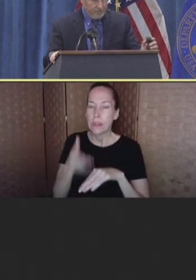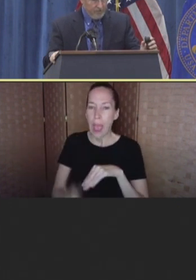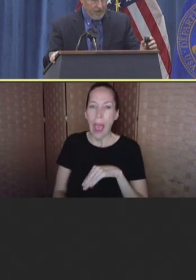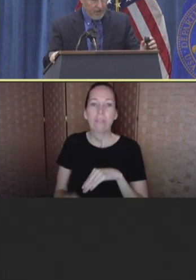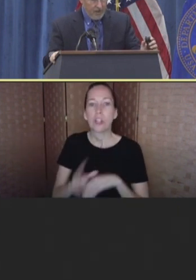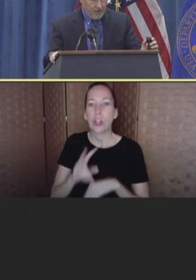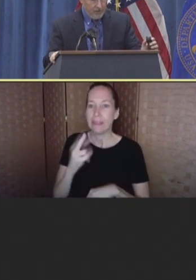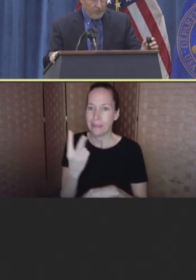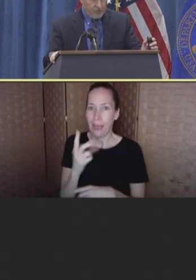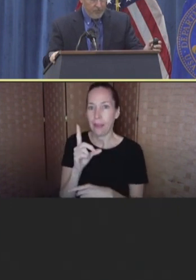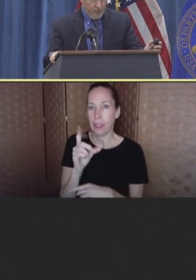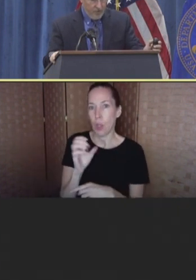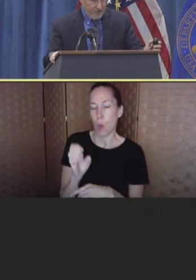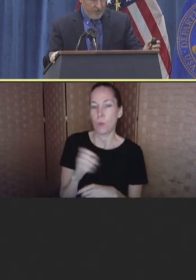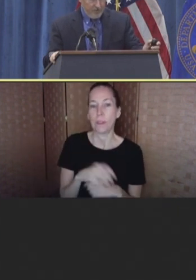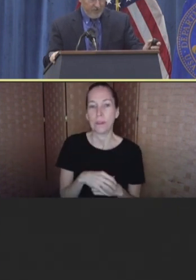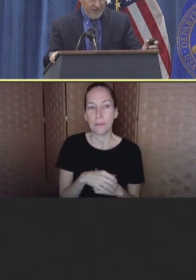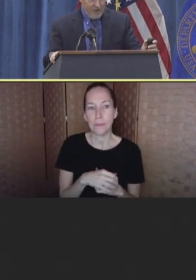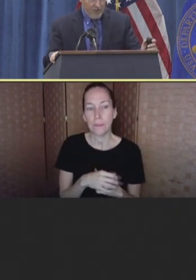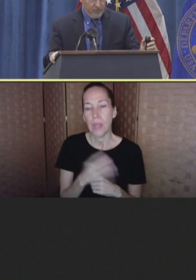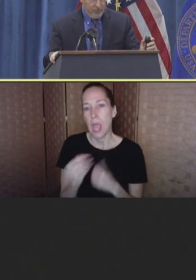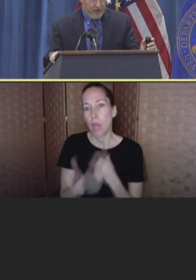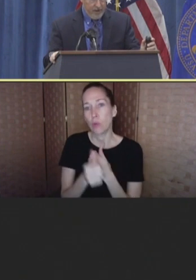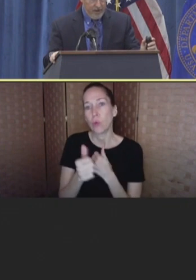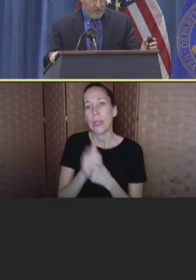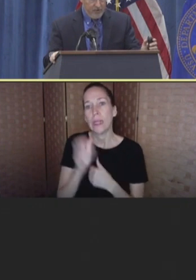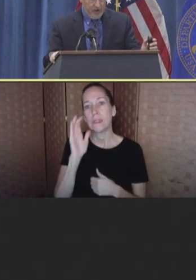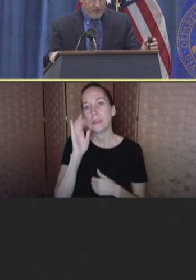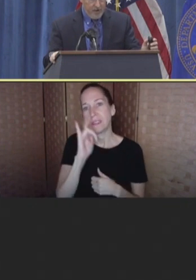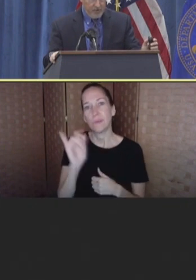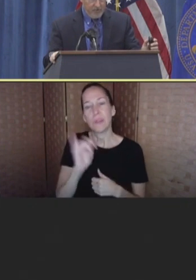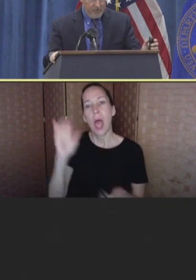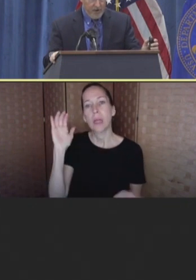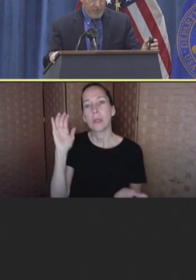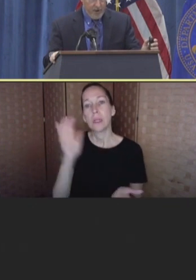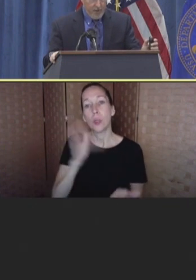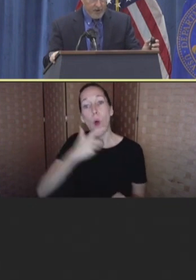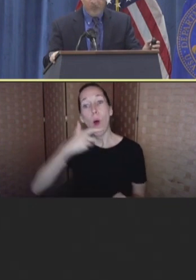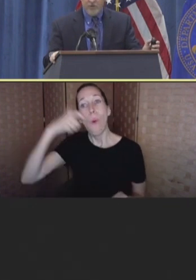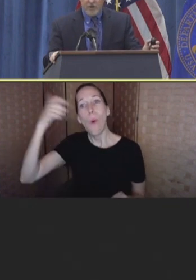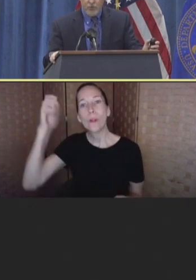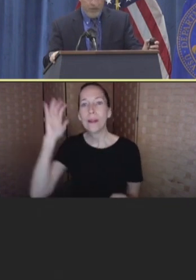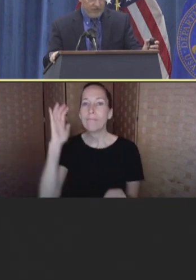And the risk appears to decrease with age and male to female predominance attenuates,